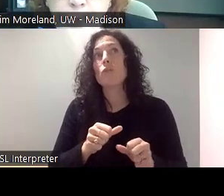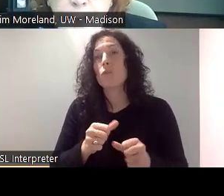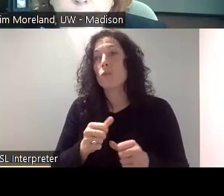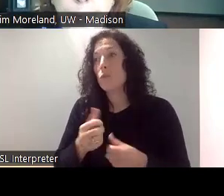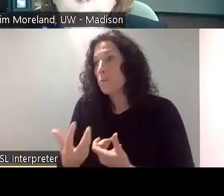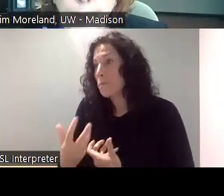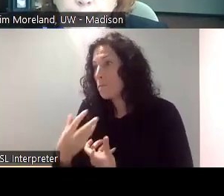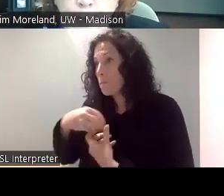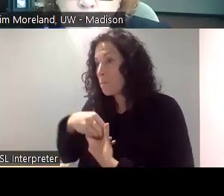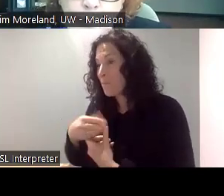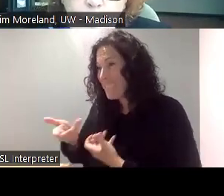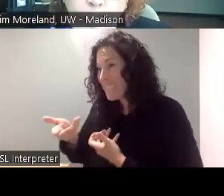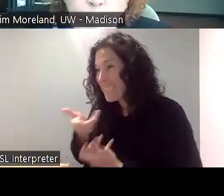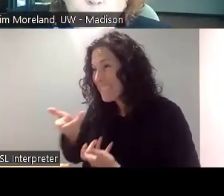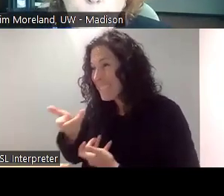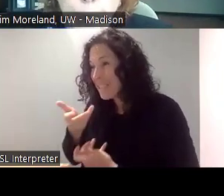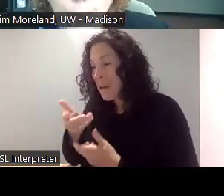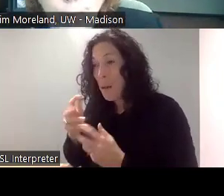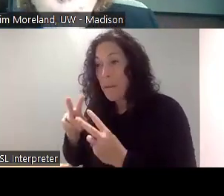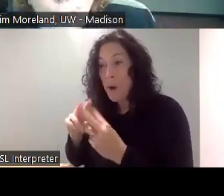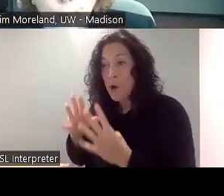whether they be community-based organizations